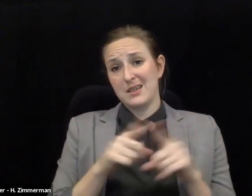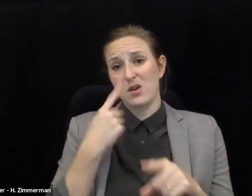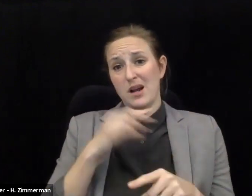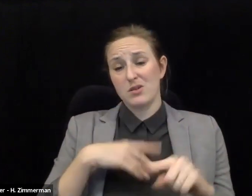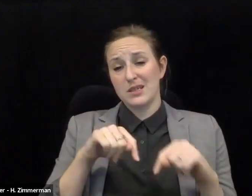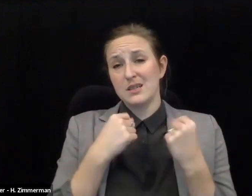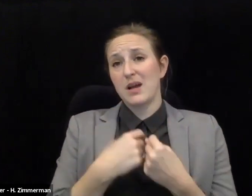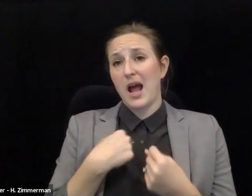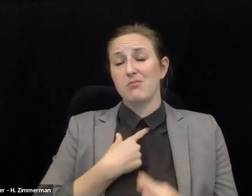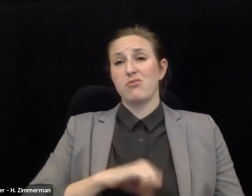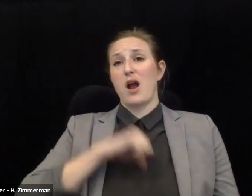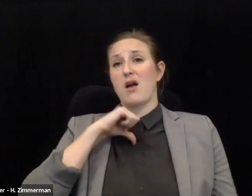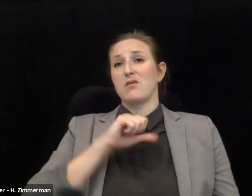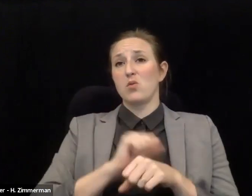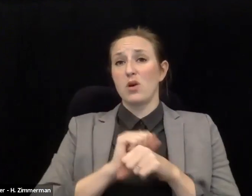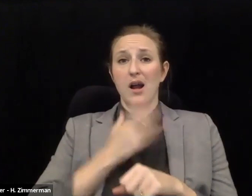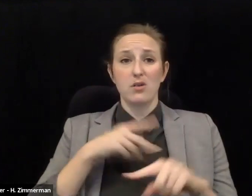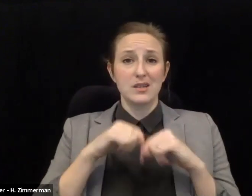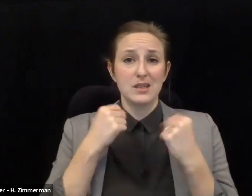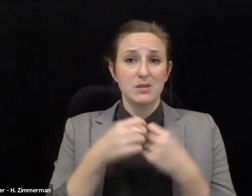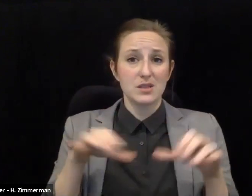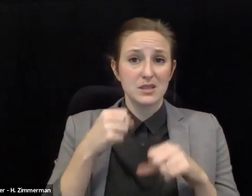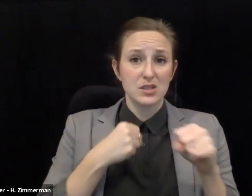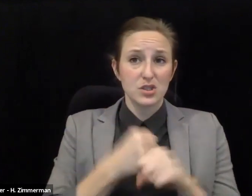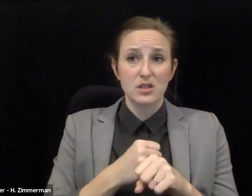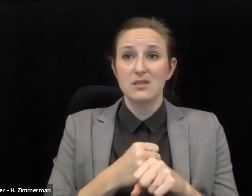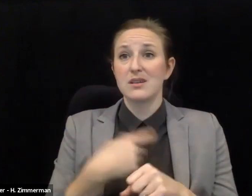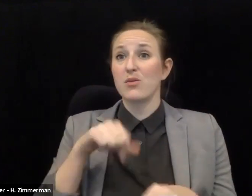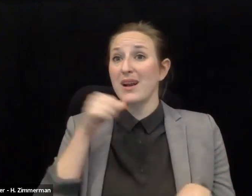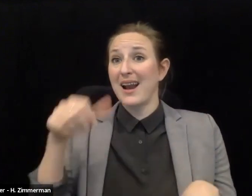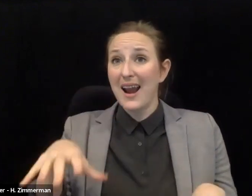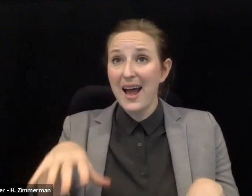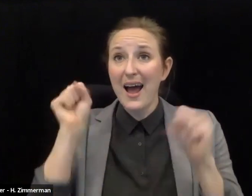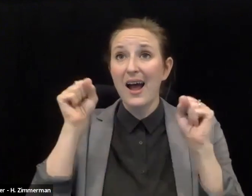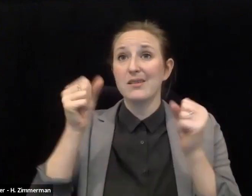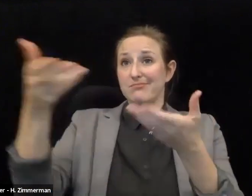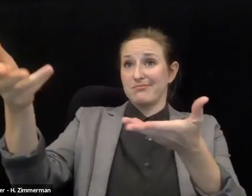of the work, our team has done this year. They were not hired as virtual programming